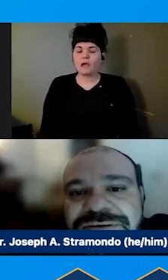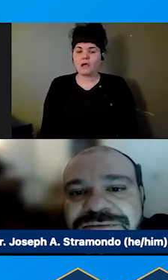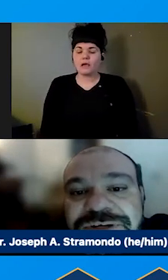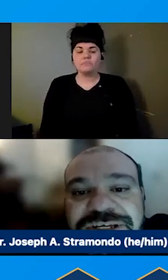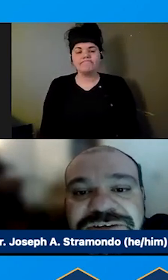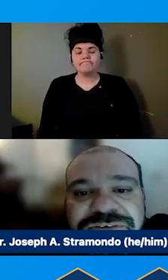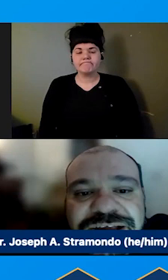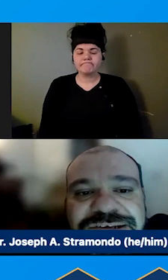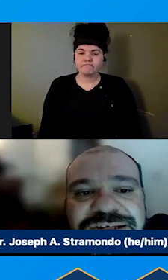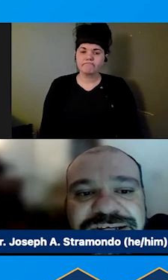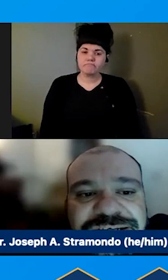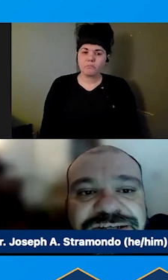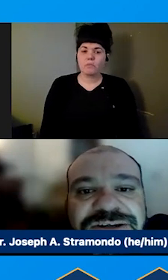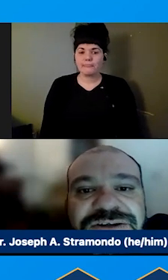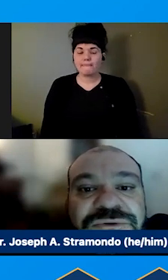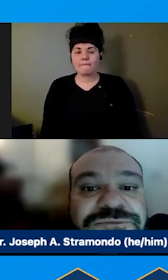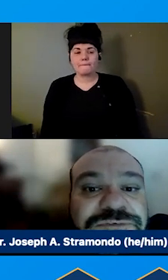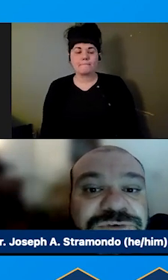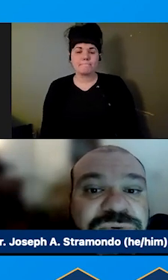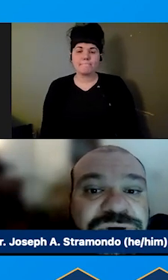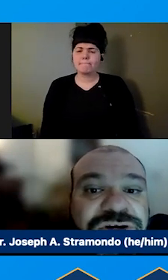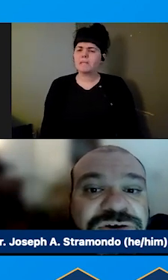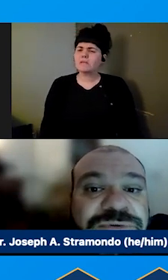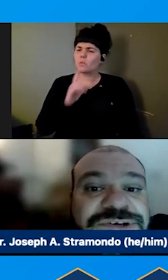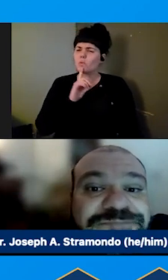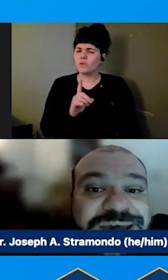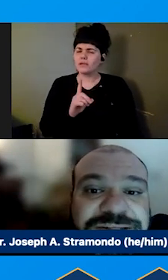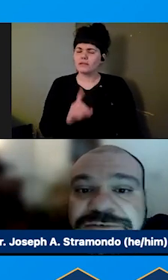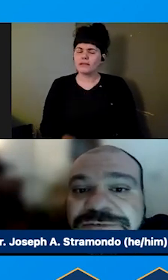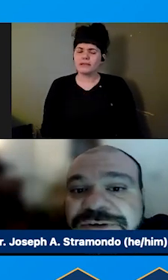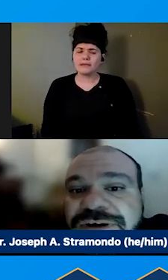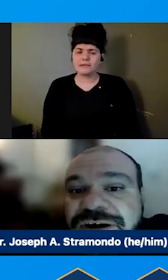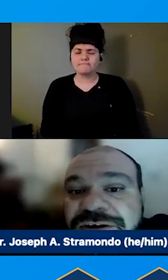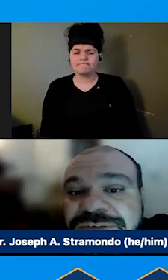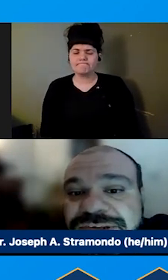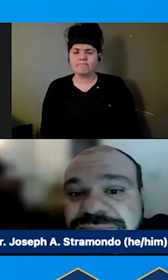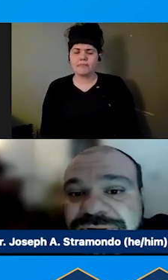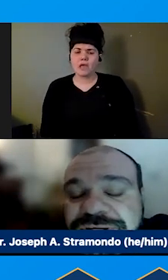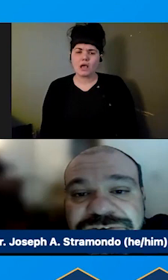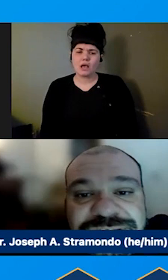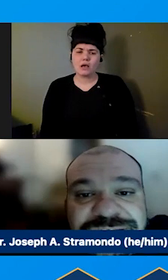I am really interested in sort of if viewpoint or the perspective of disability. Or I